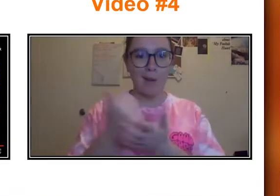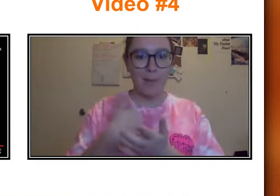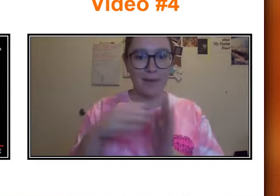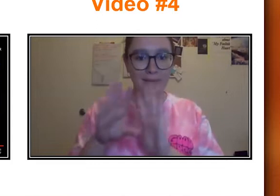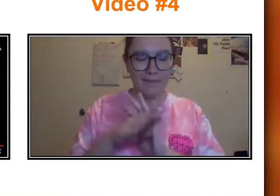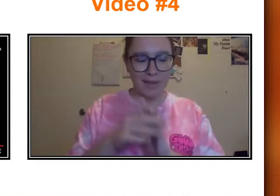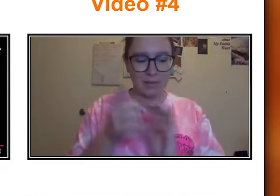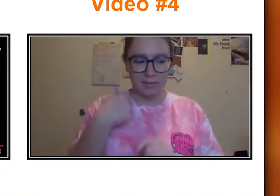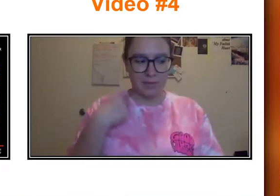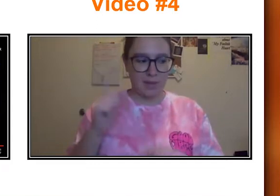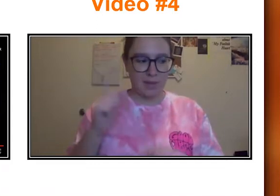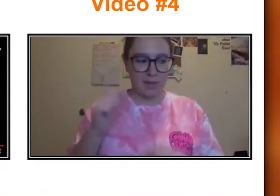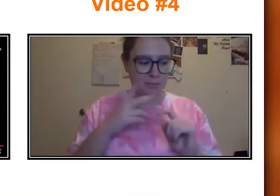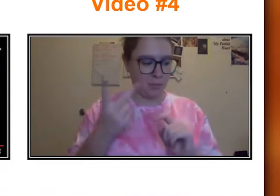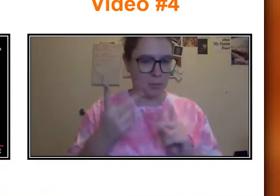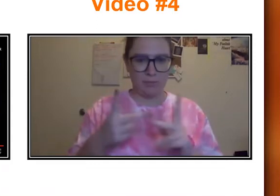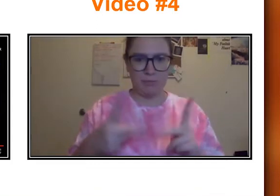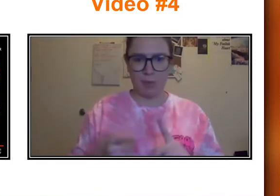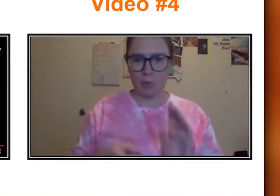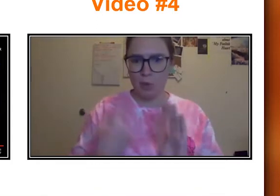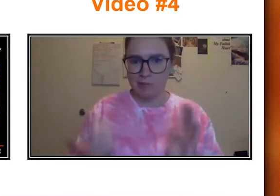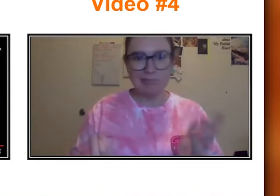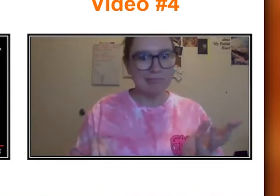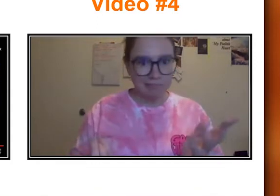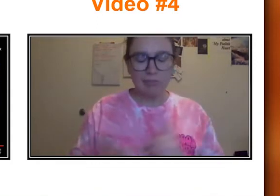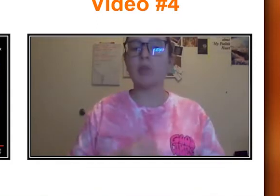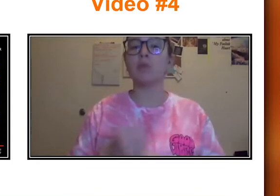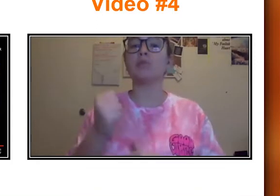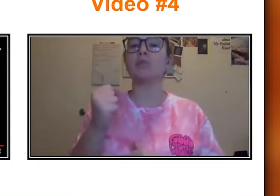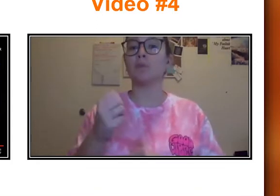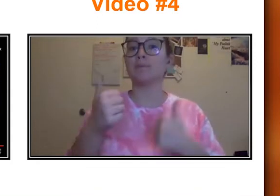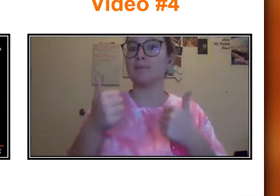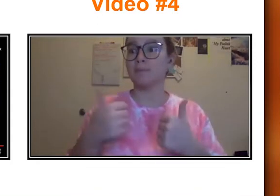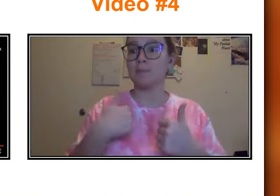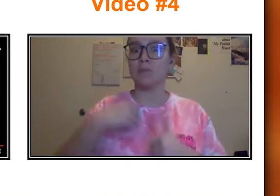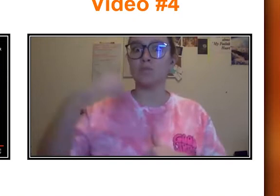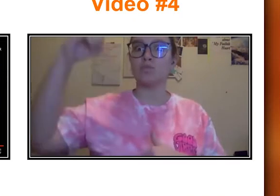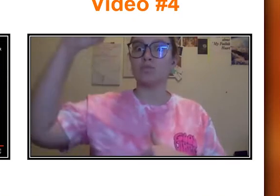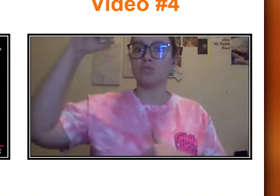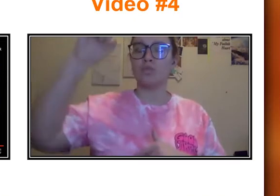my friend was videotaping it. I couldn't get it in the same place twice